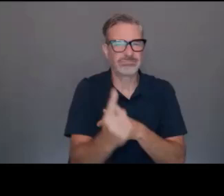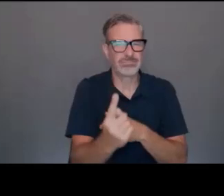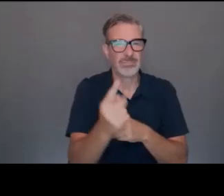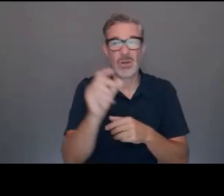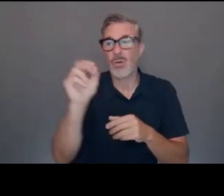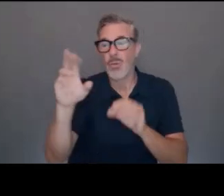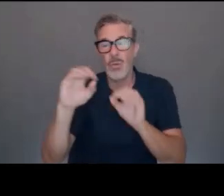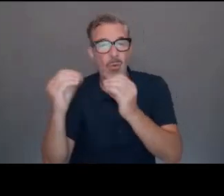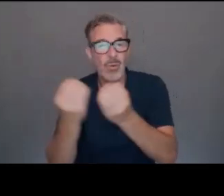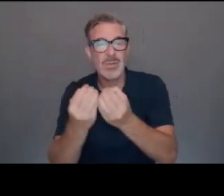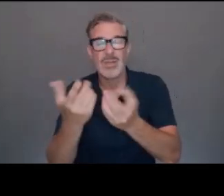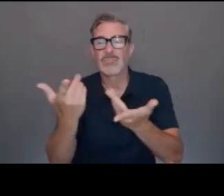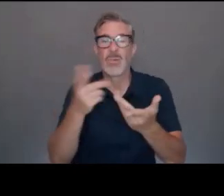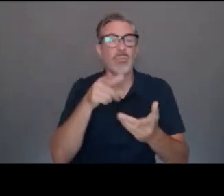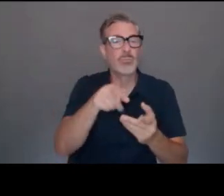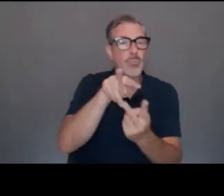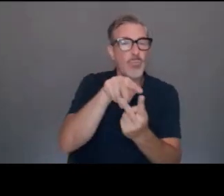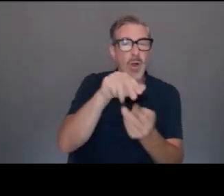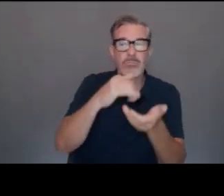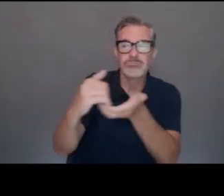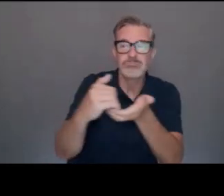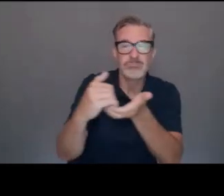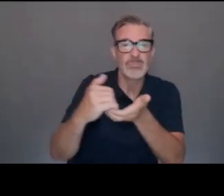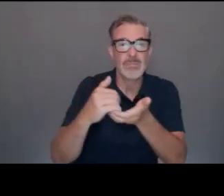contribute financially to the exhibition or tour.